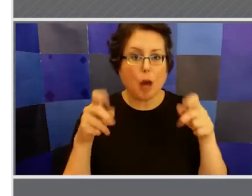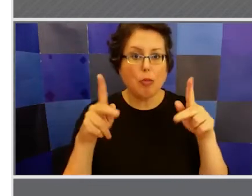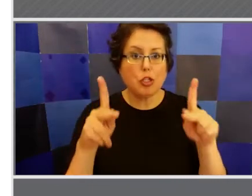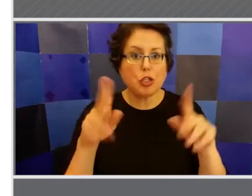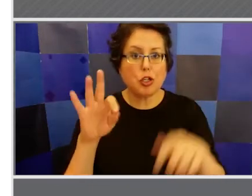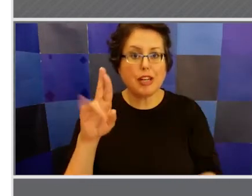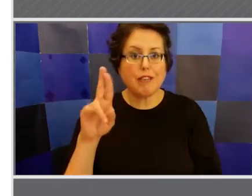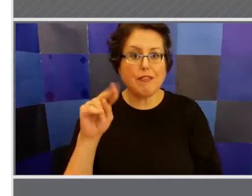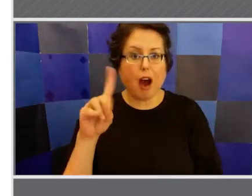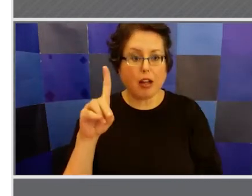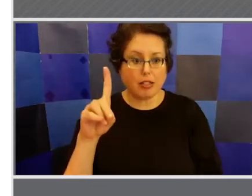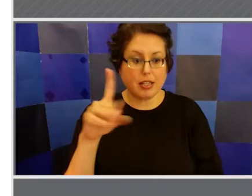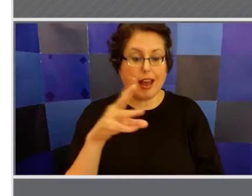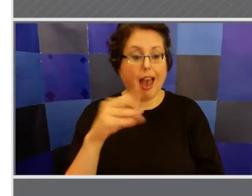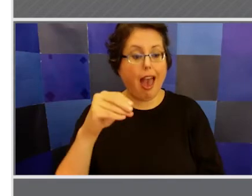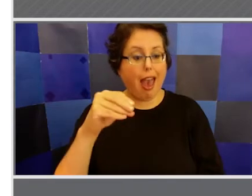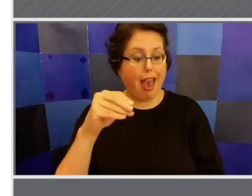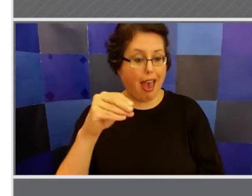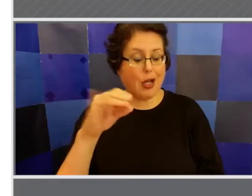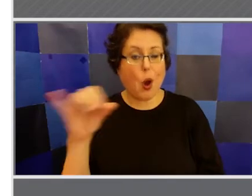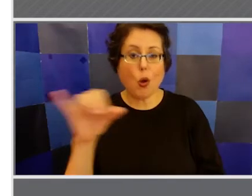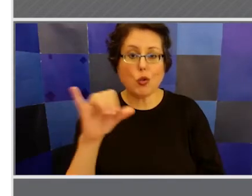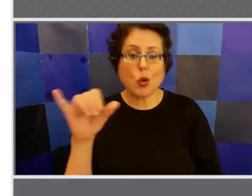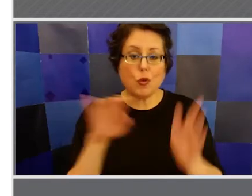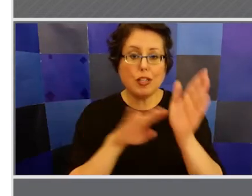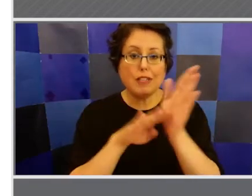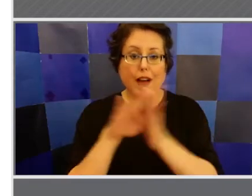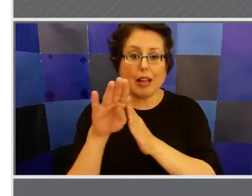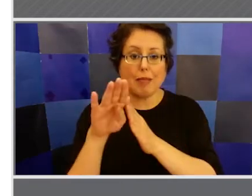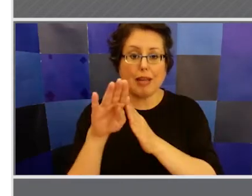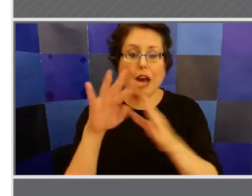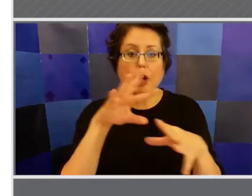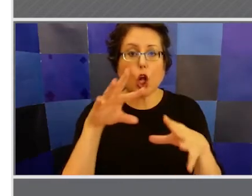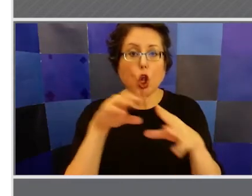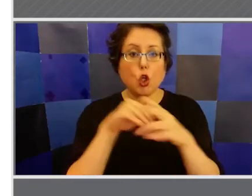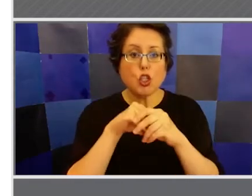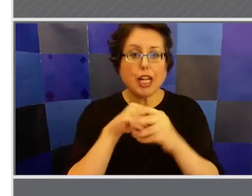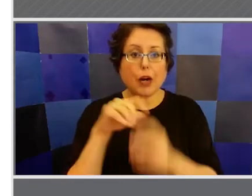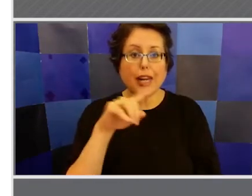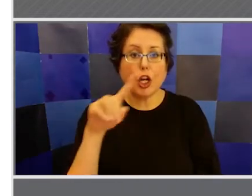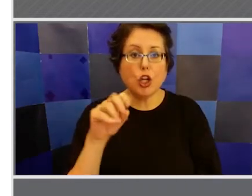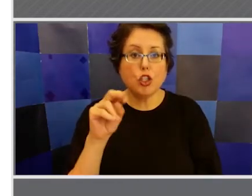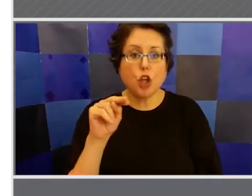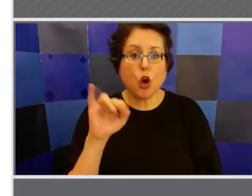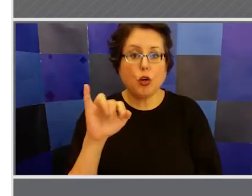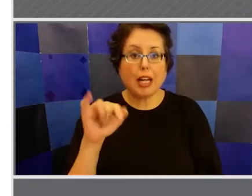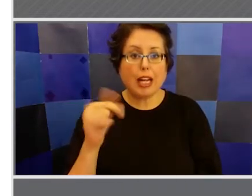as the development of inclusion rezoning, which, you know, was identified through the